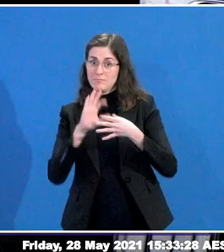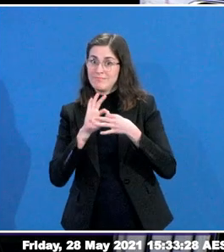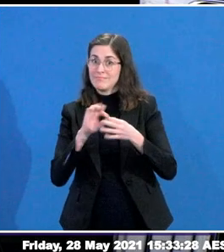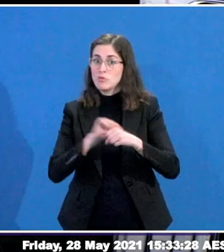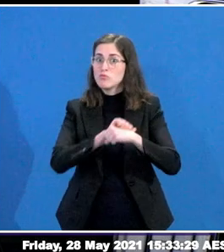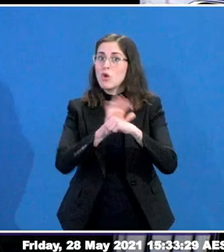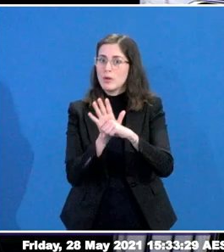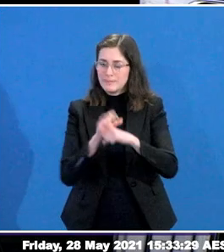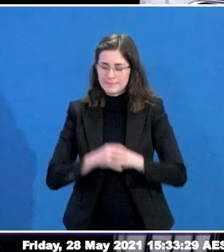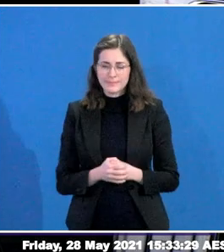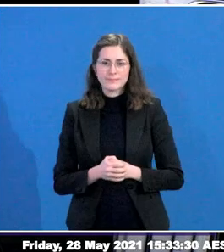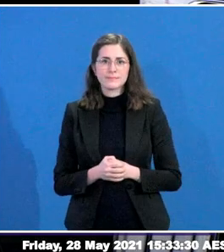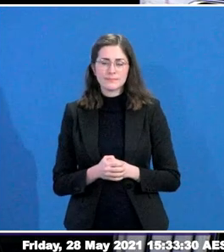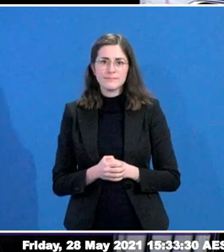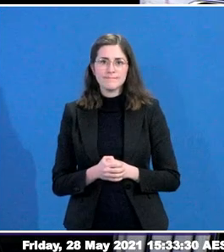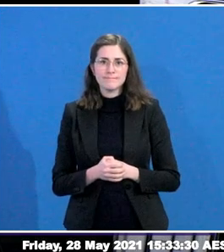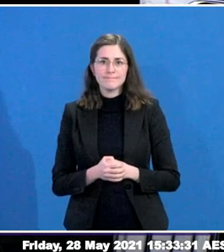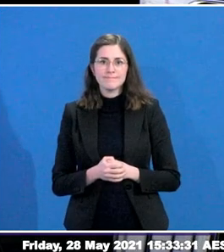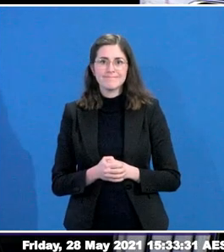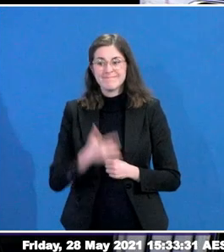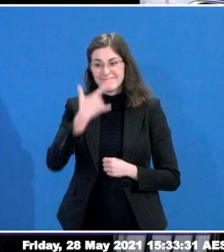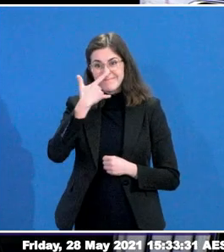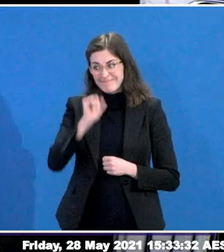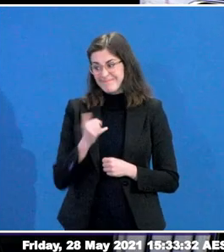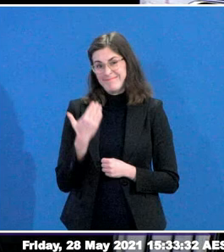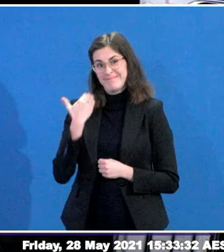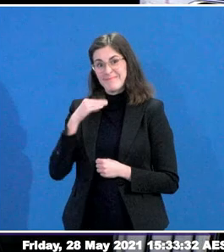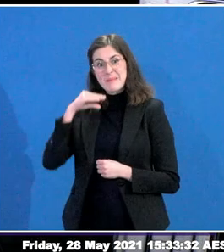As to the first point, the disappointing events in Victoria over the last few